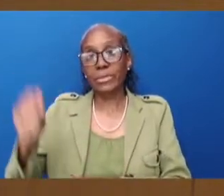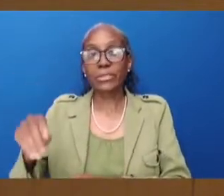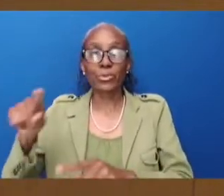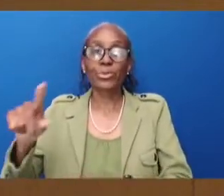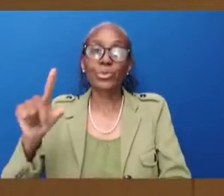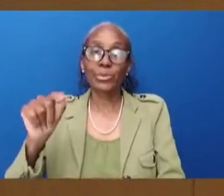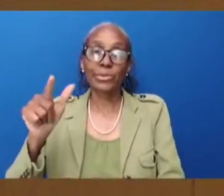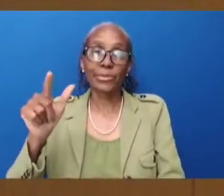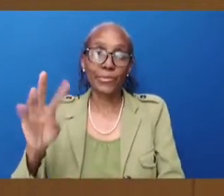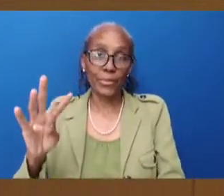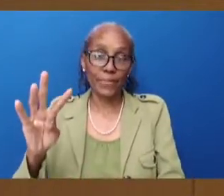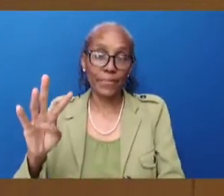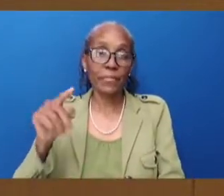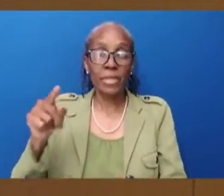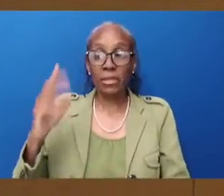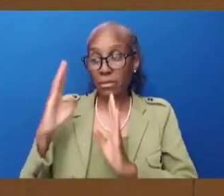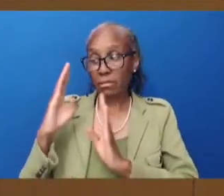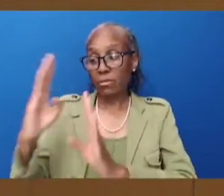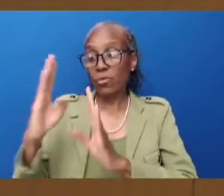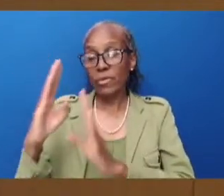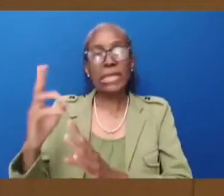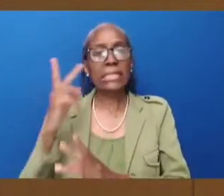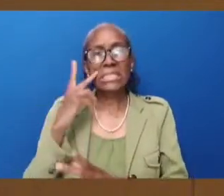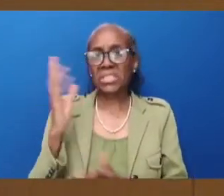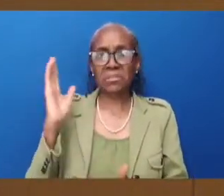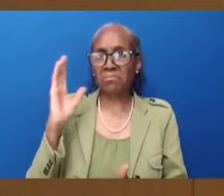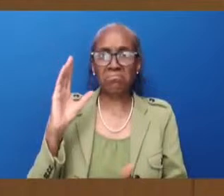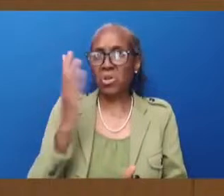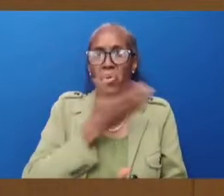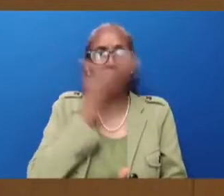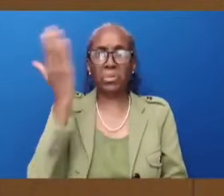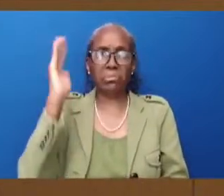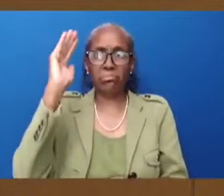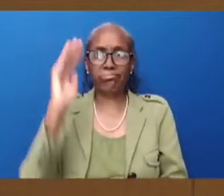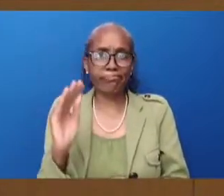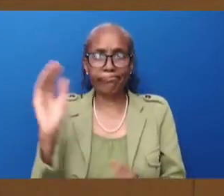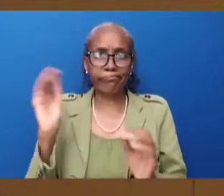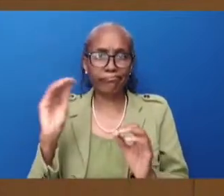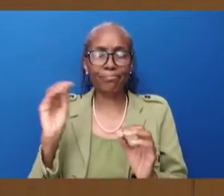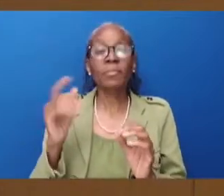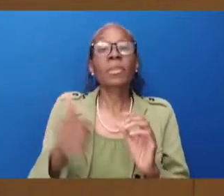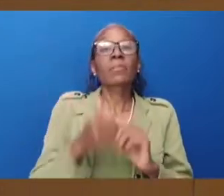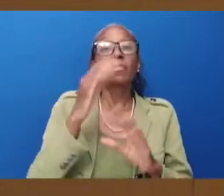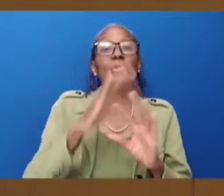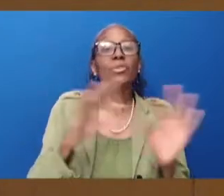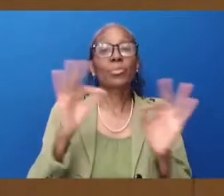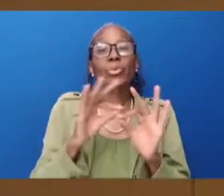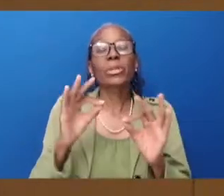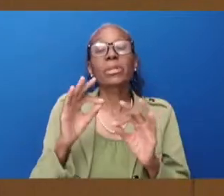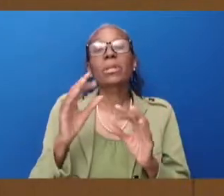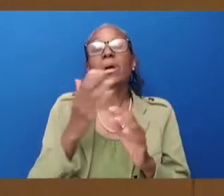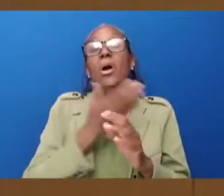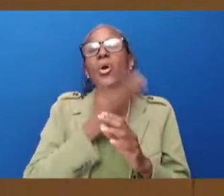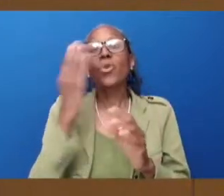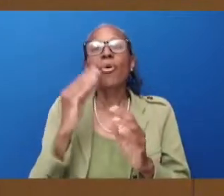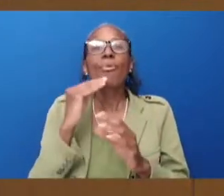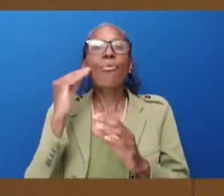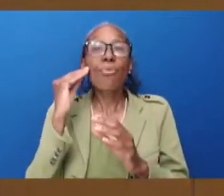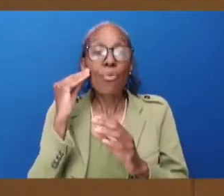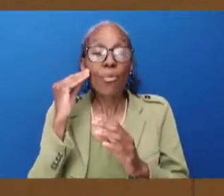DECREASED CITYWIDE, VIOLENT CRIMES ROSE BY 2.7% IN 2024.